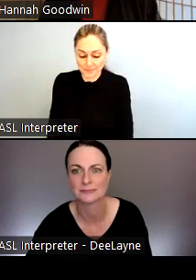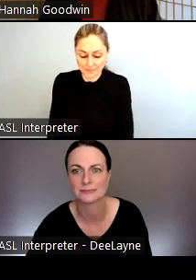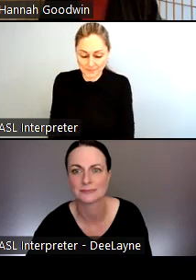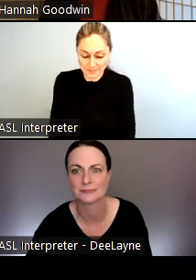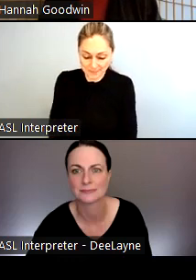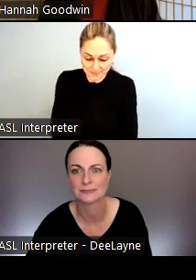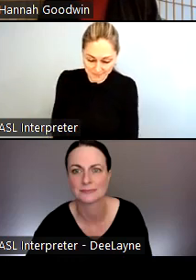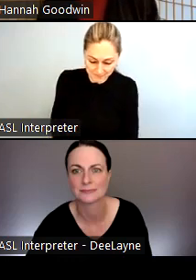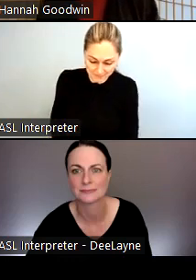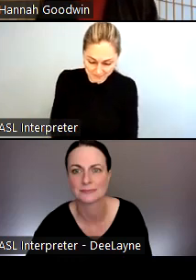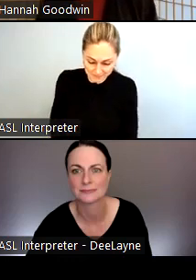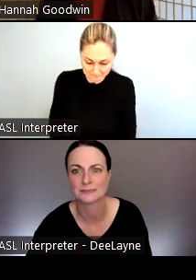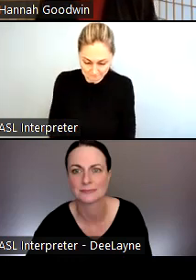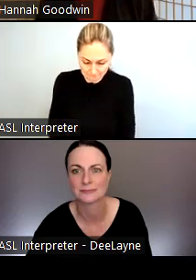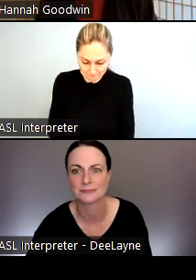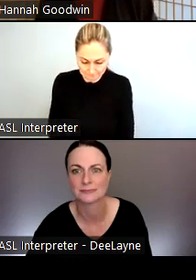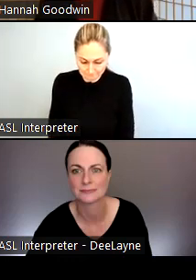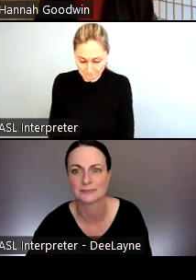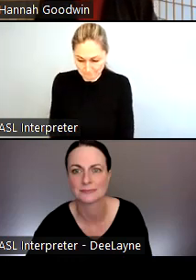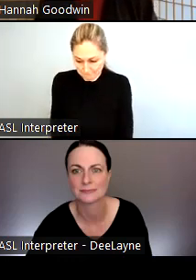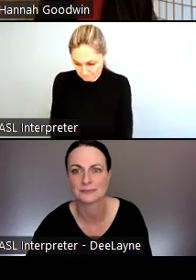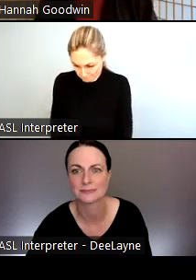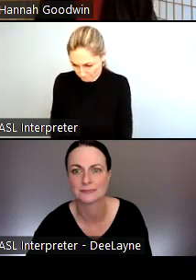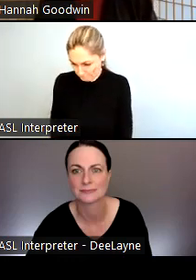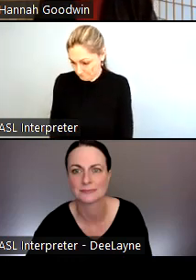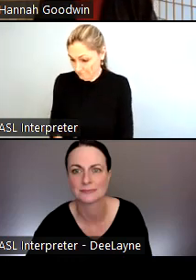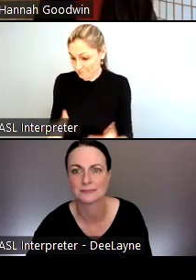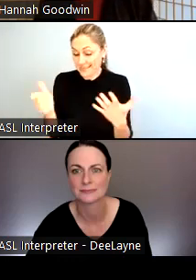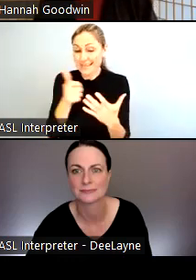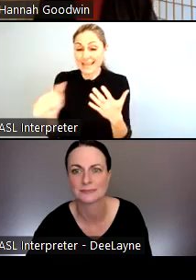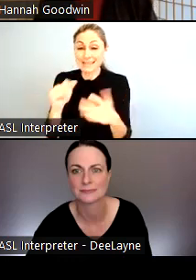And any questions related to the conference session formats?